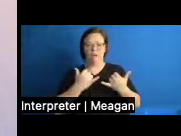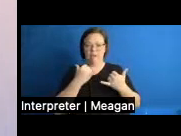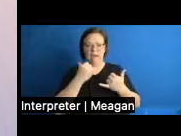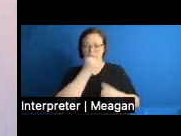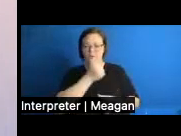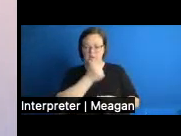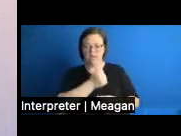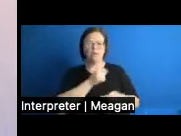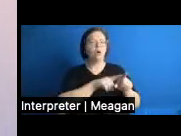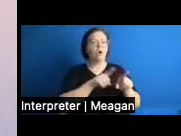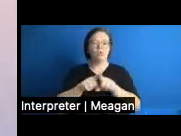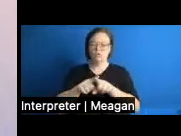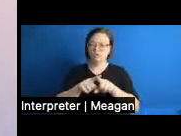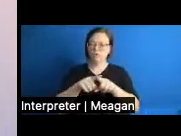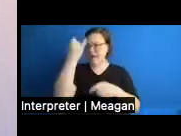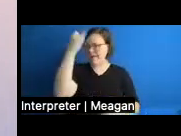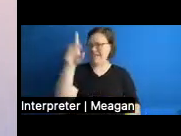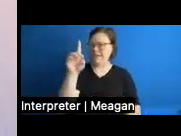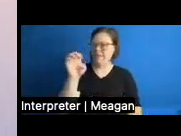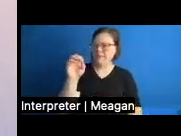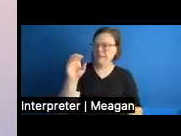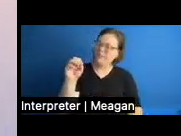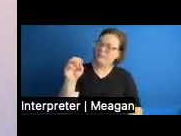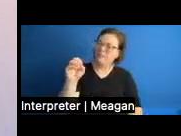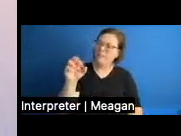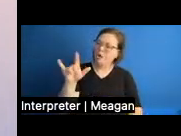ideas of like democracy that we're supposed to take as the core values of our country.